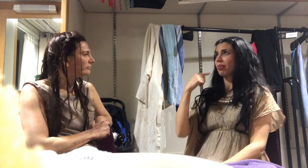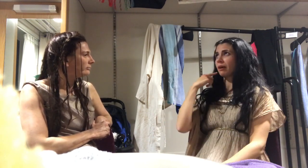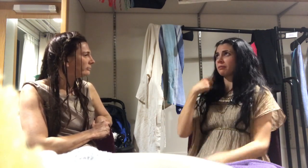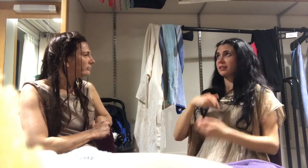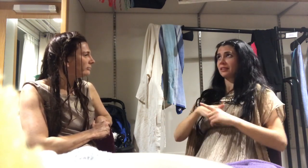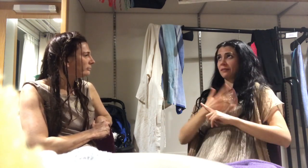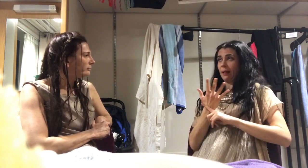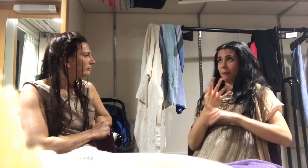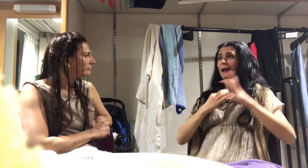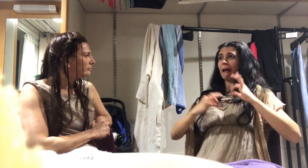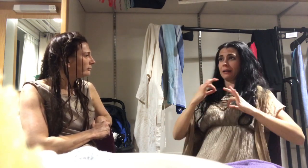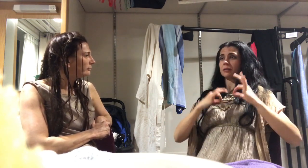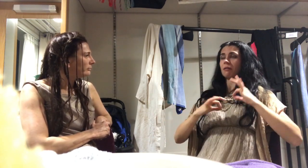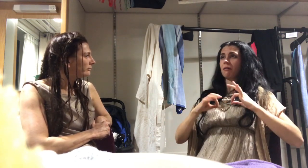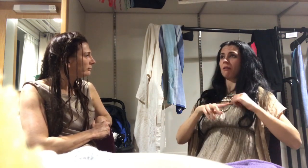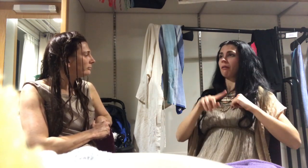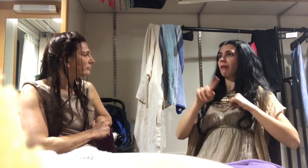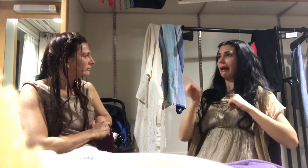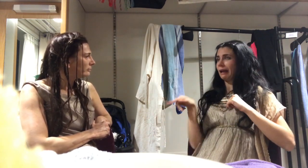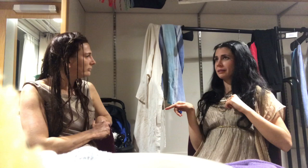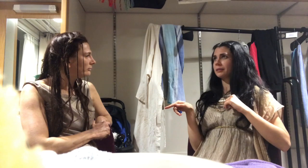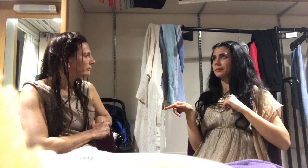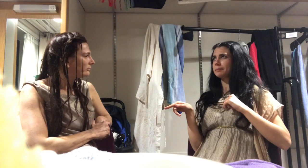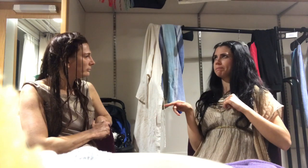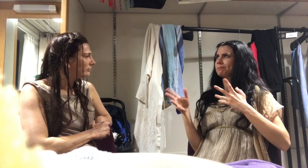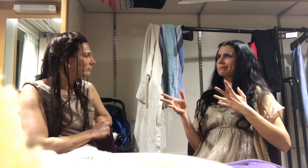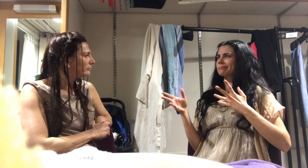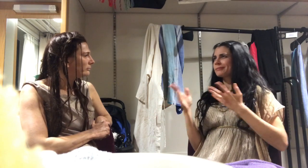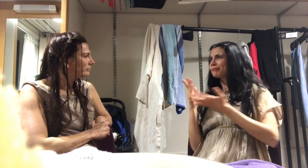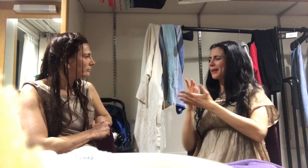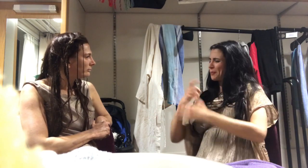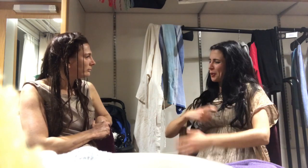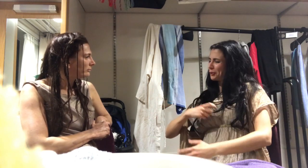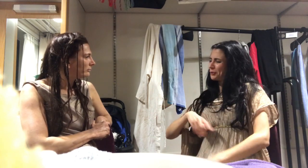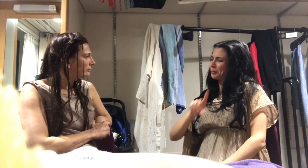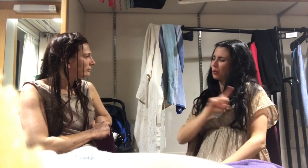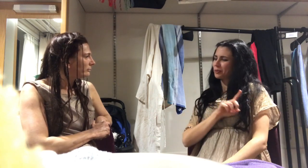I think, it has developed me as an actor and well,... it's personal...